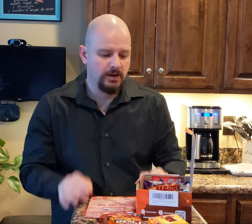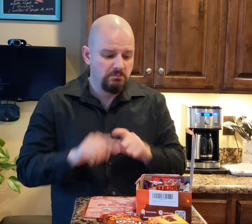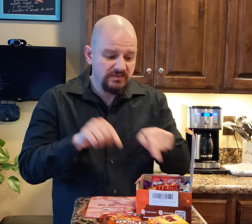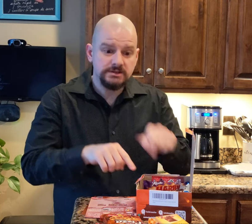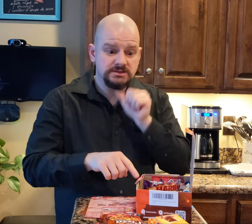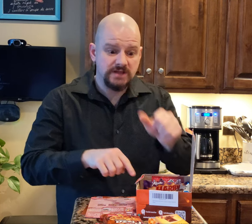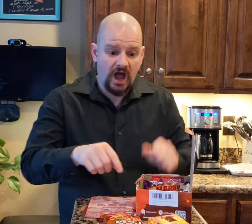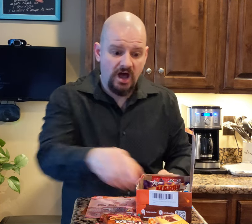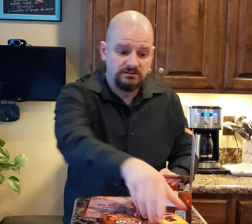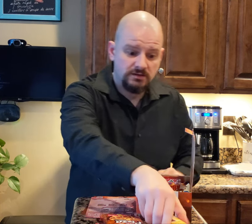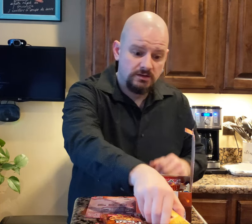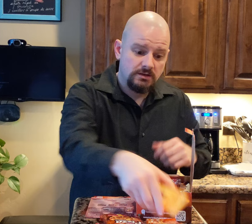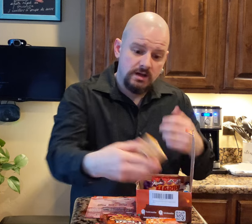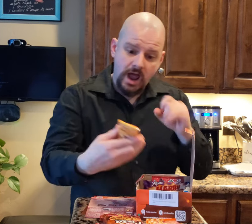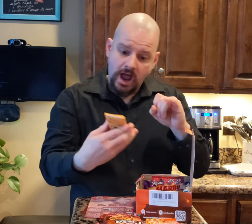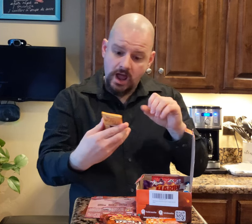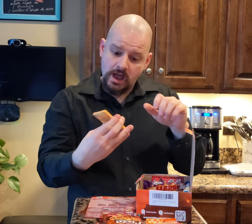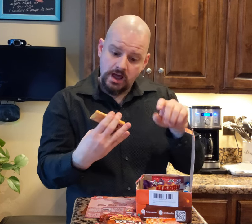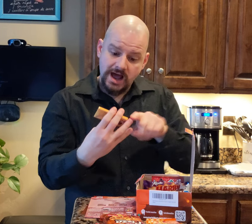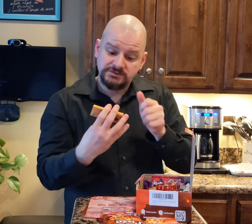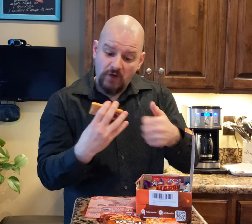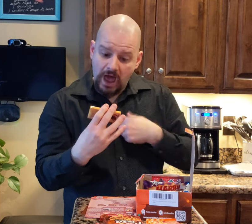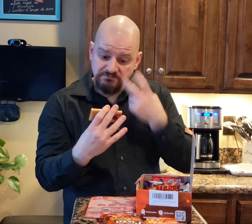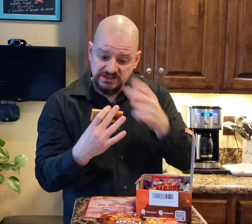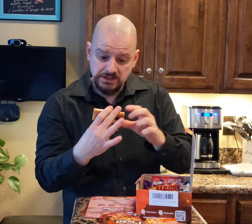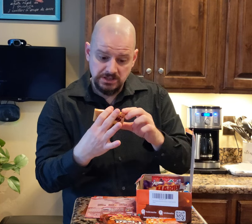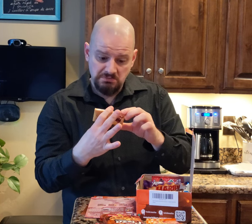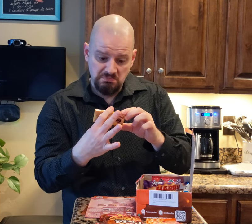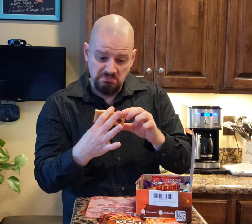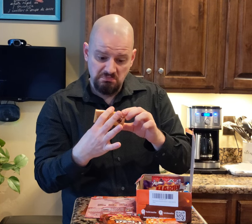But the Turkish ones, they're not as far as I have seen!